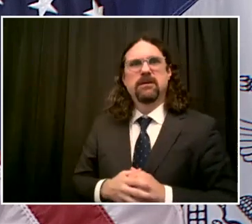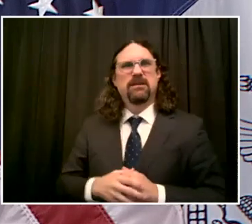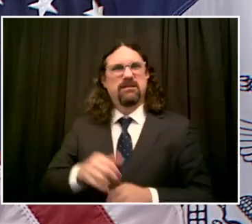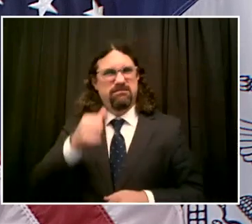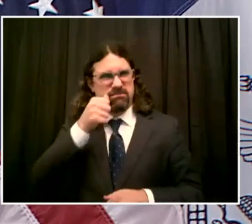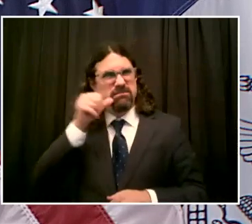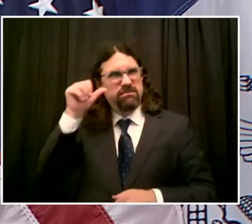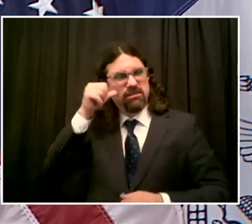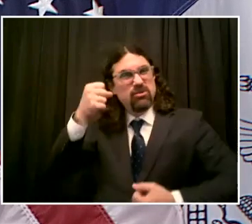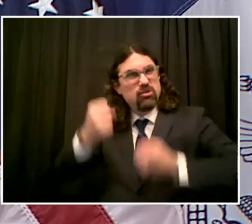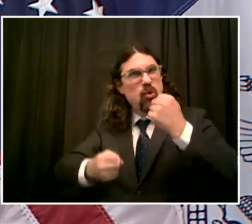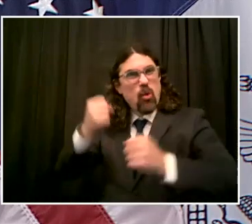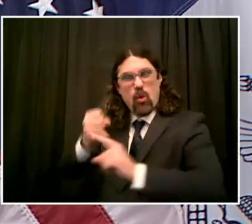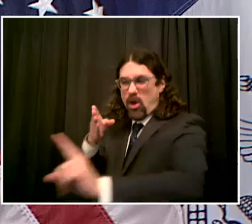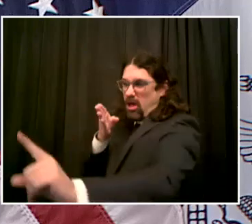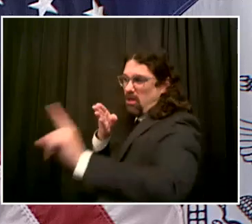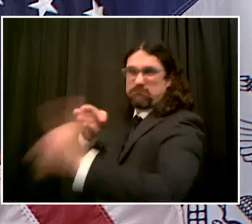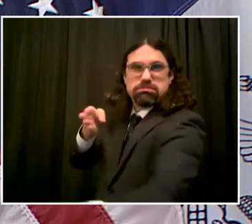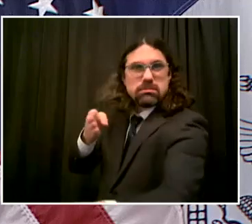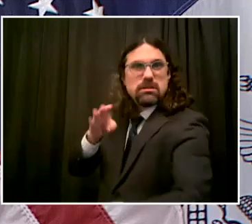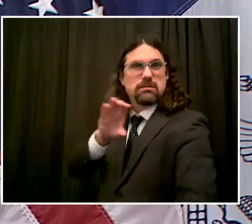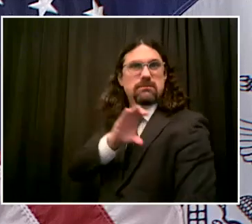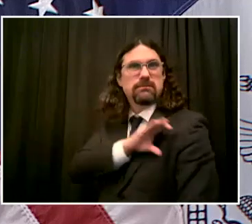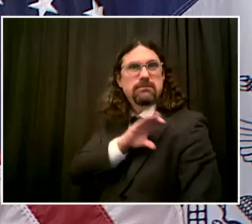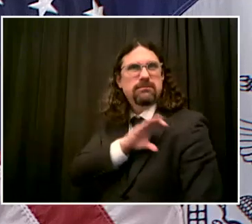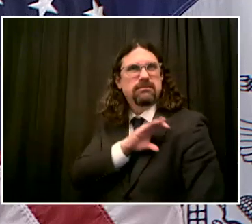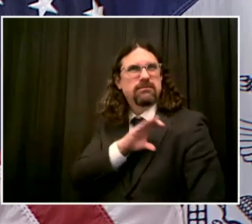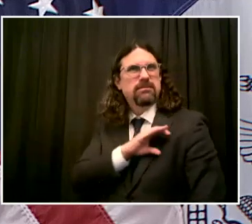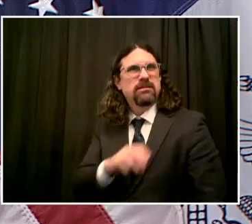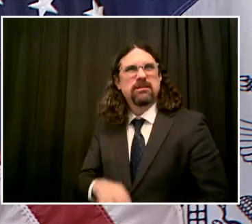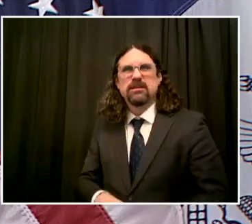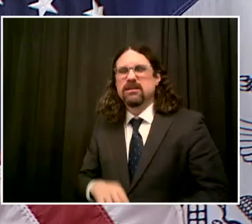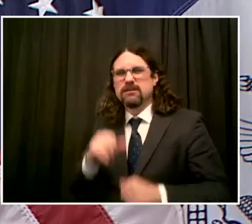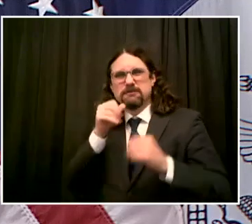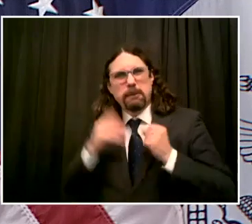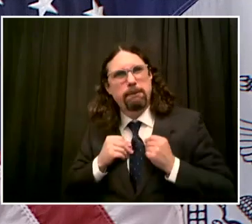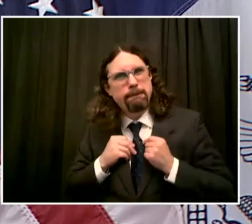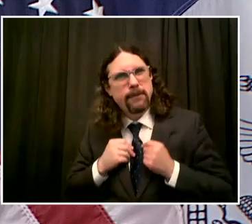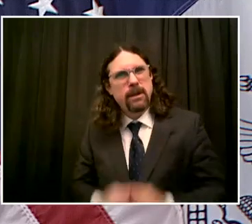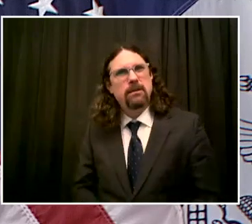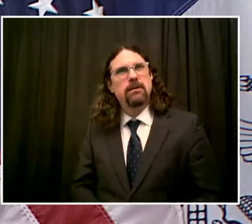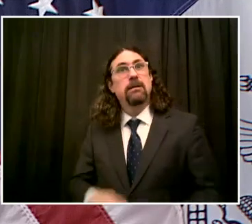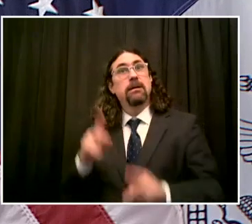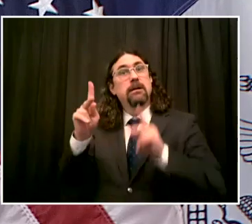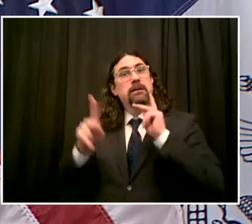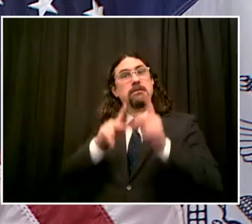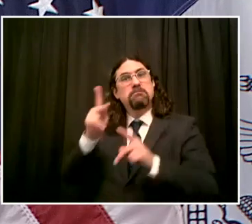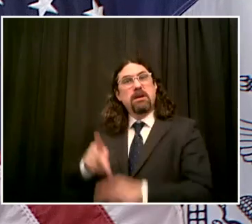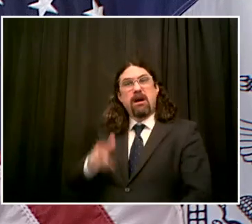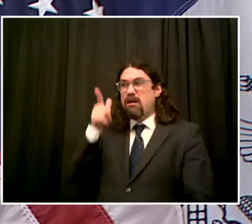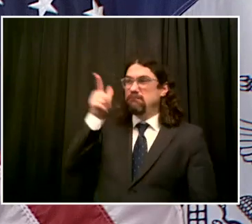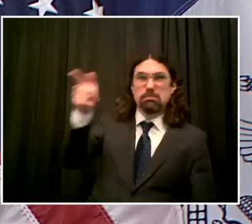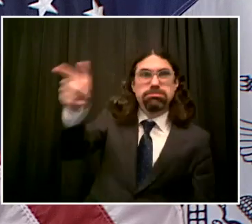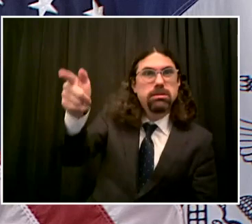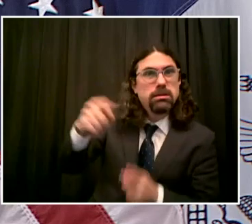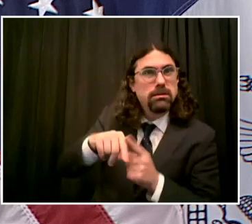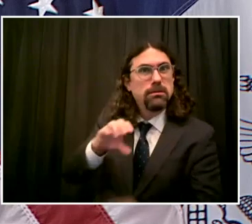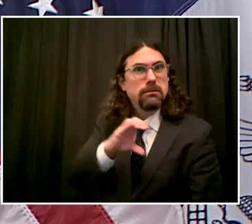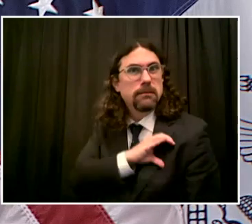YESTERDAY, APPEARS TO BE QUITE PURPOSEFUL. THAT'S UCTEPO WERE SHOT AT, UNACCEPTABLE. THAT DOES